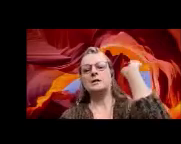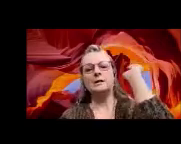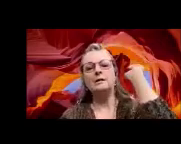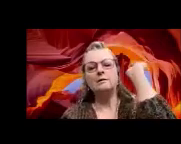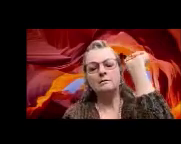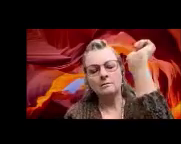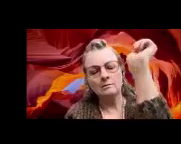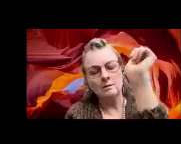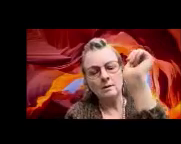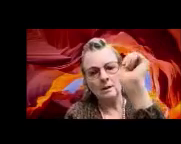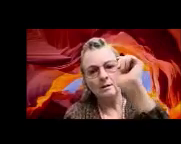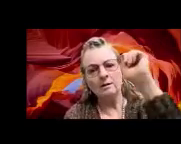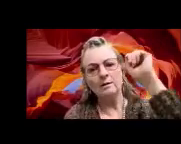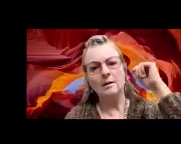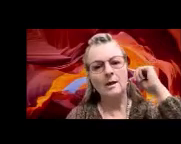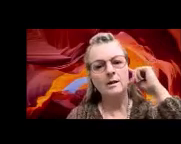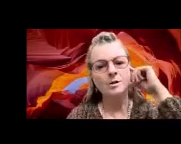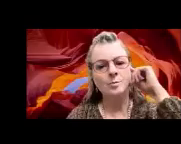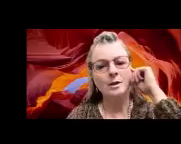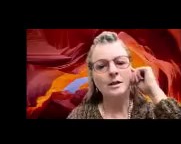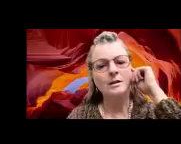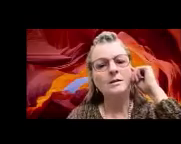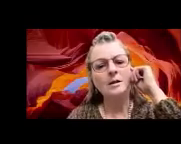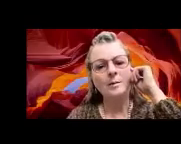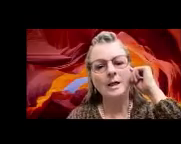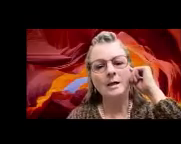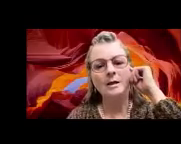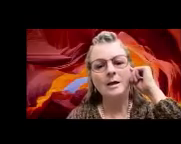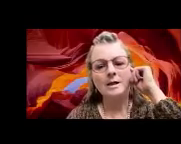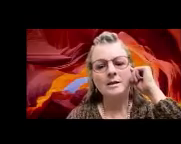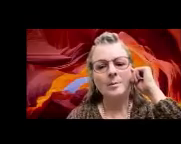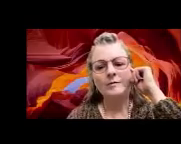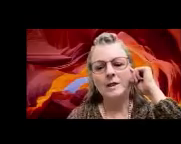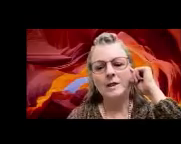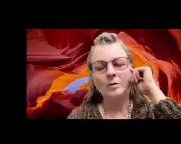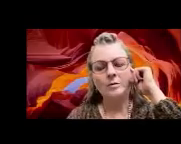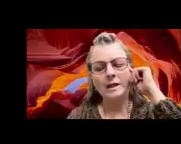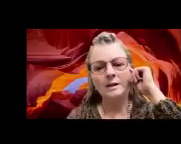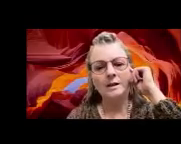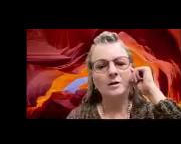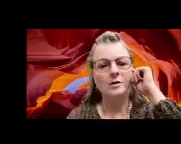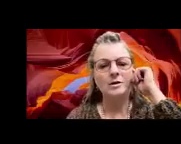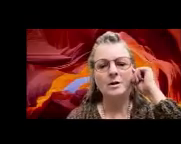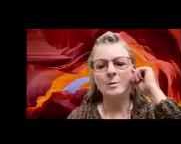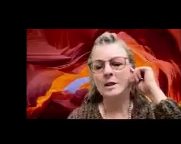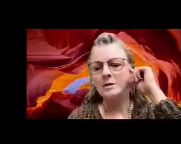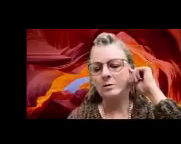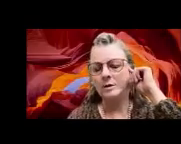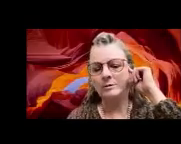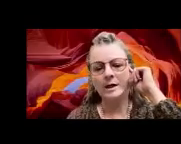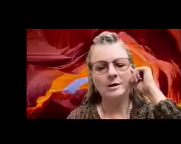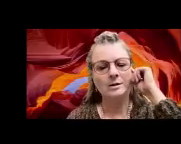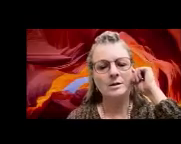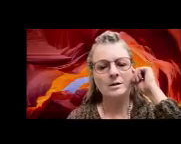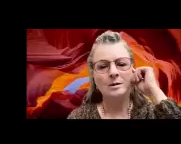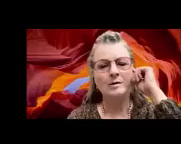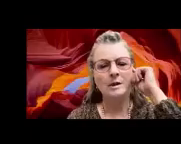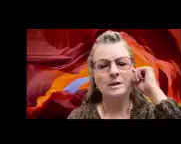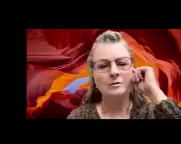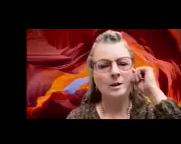C that that eligibility is coming in. Some of it is only clinical. Someone is only records, and some of it is from